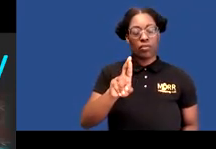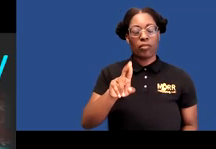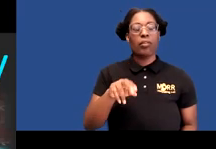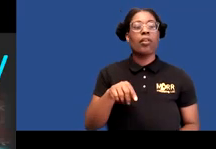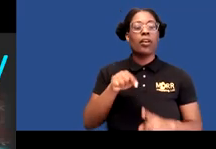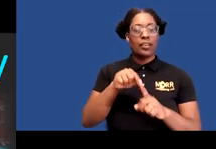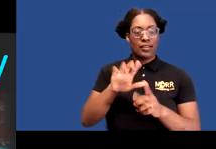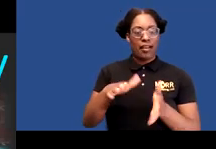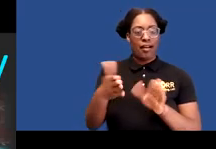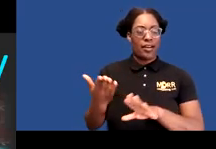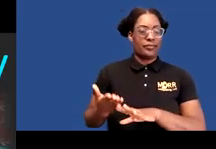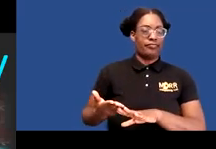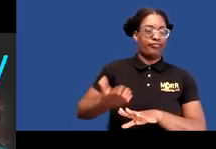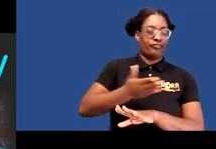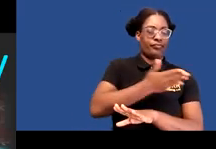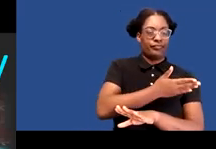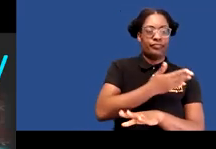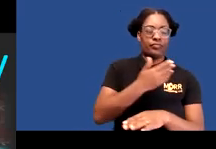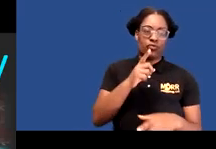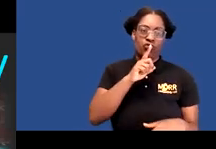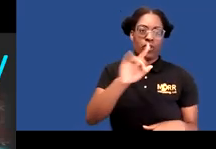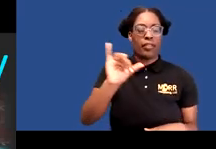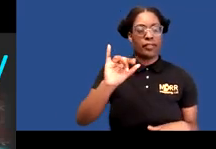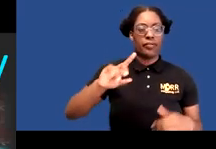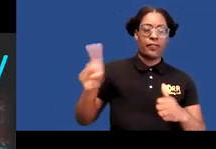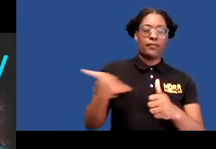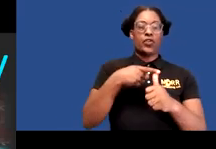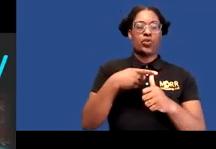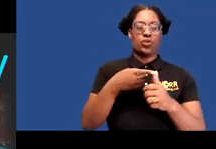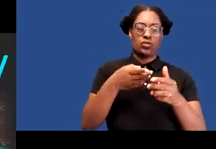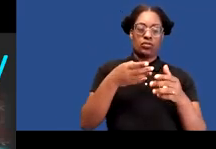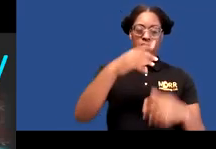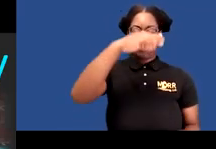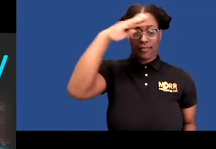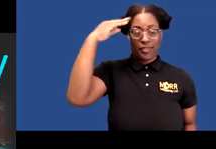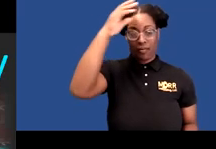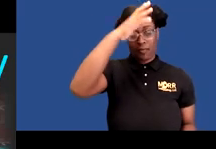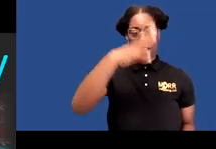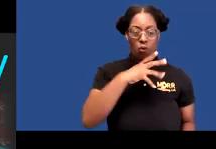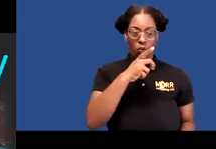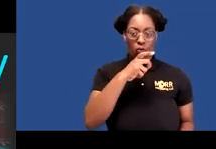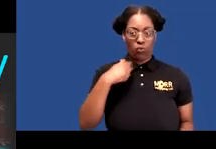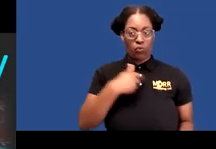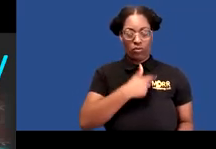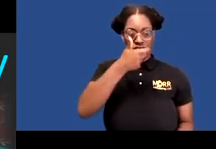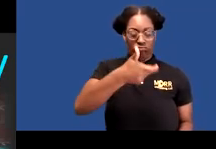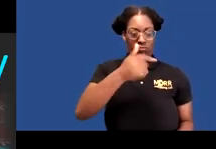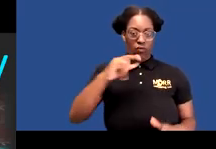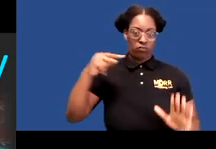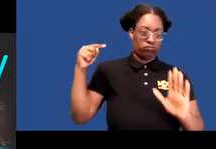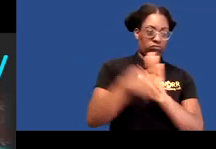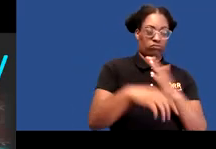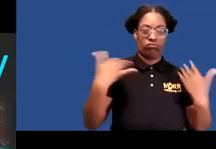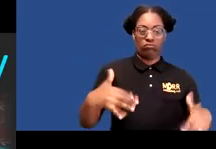really was the first to issue that call that became a protest cry for breath,